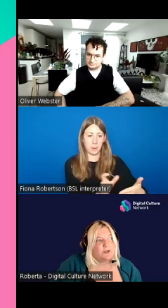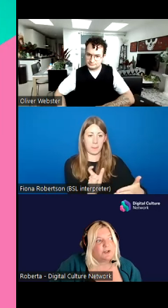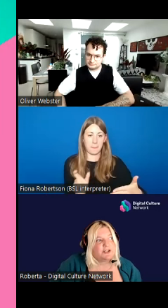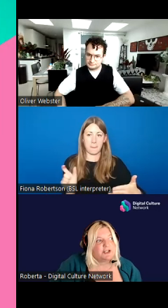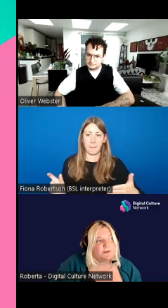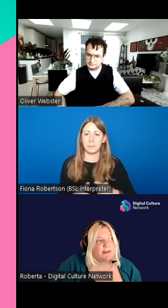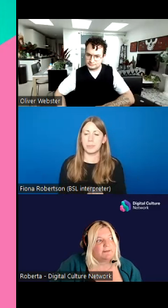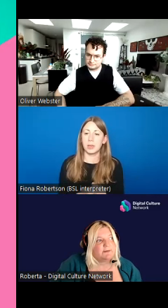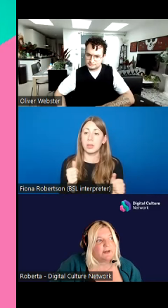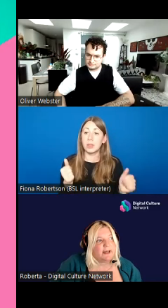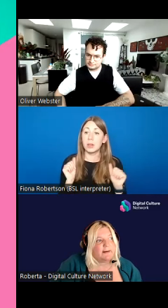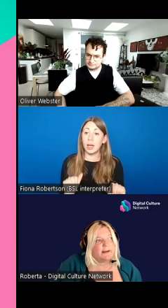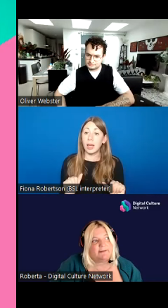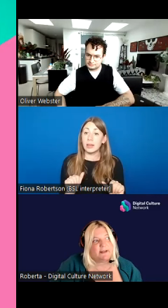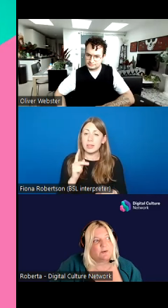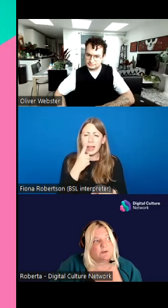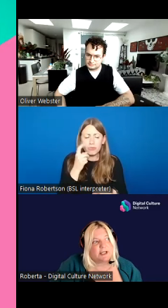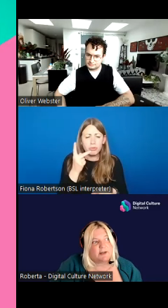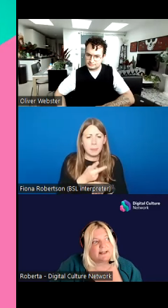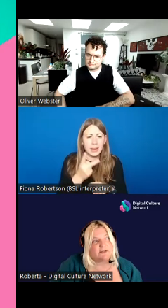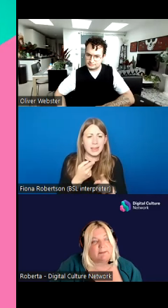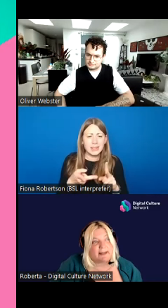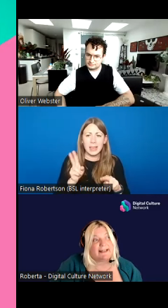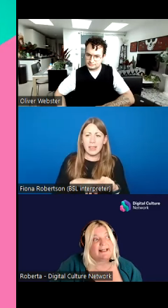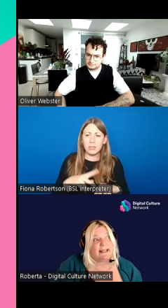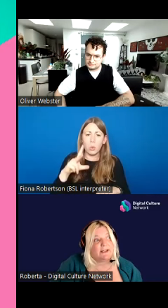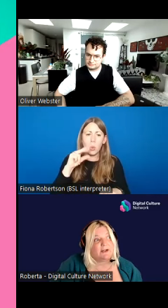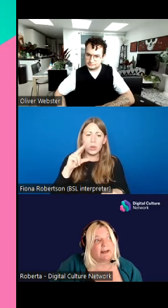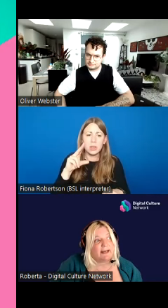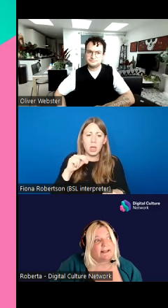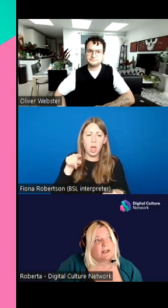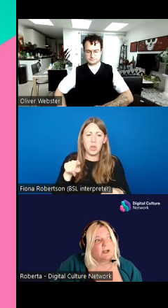what you should do if the audio is grammatically incorrect?